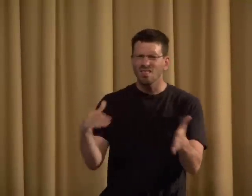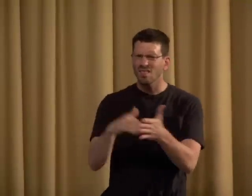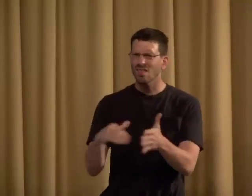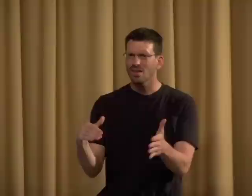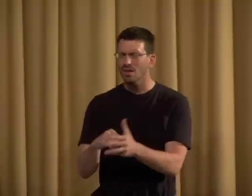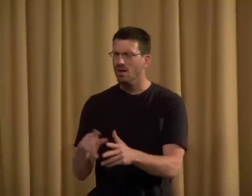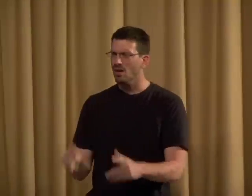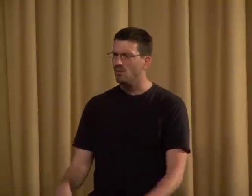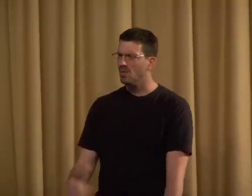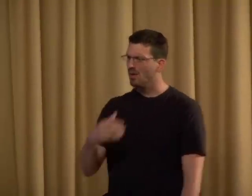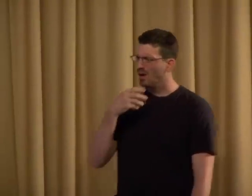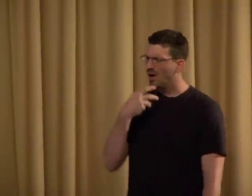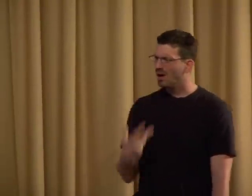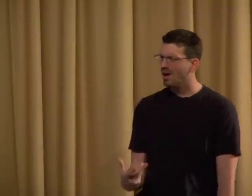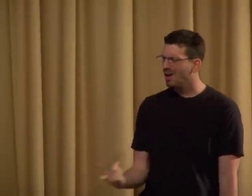Again and again and again he went on like this. And people were stunned. But Michael, you were the best, you won everything...why are you doing this?